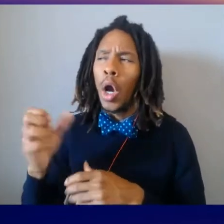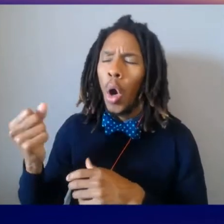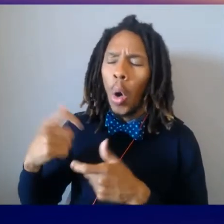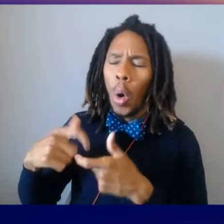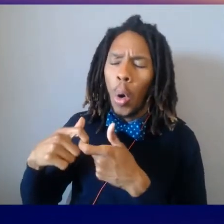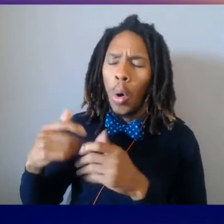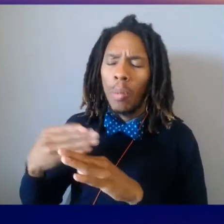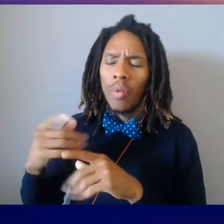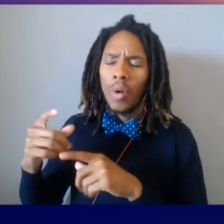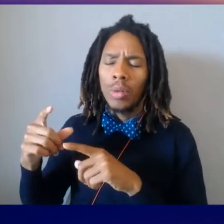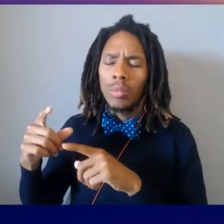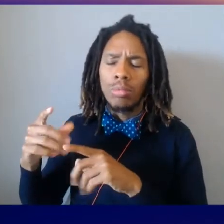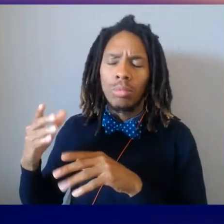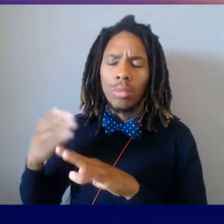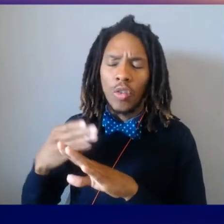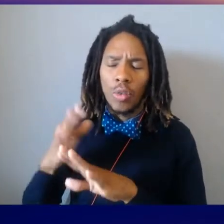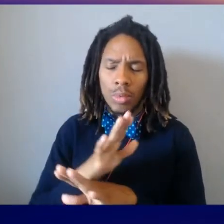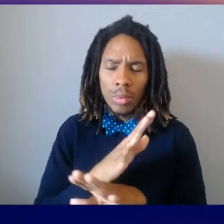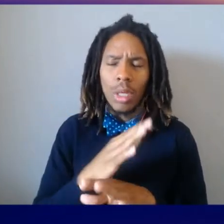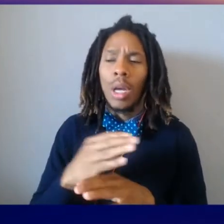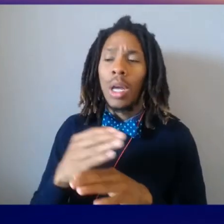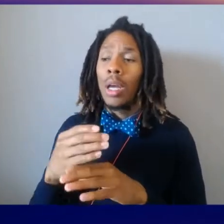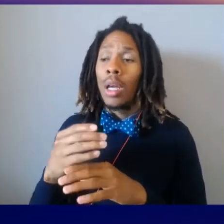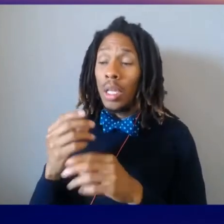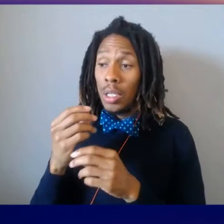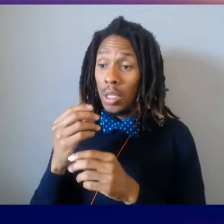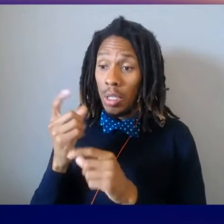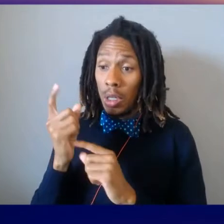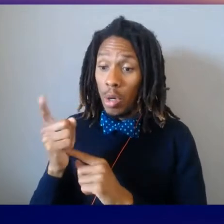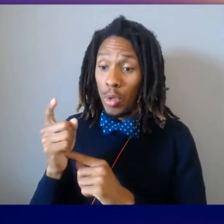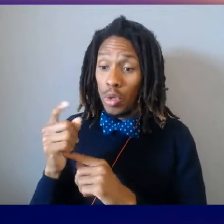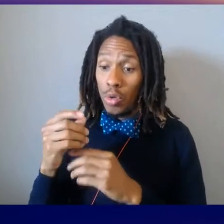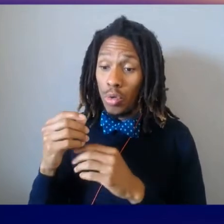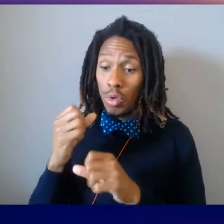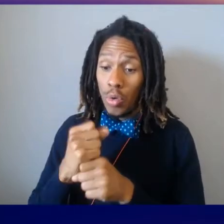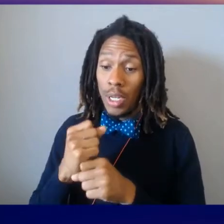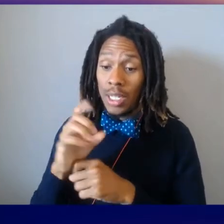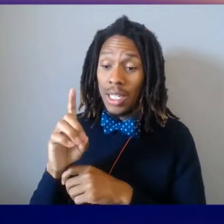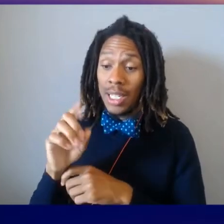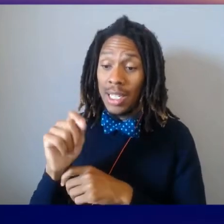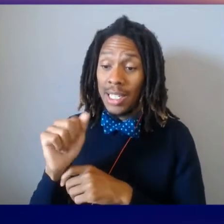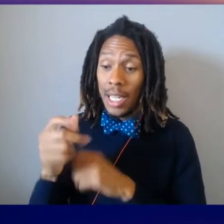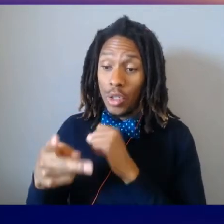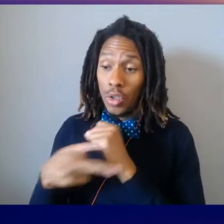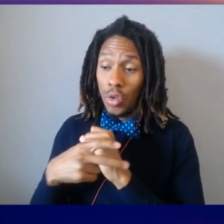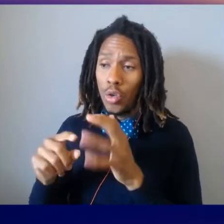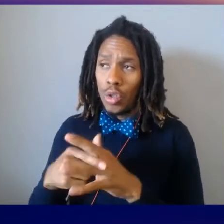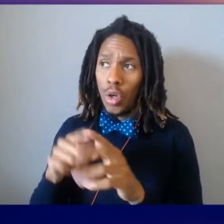So, as soon as you create that data store, you're ready to start querying. There's nothing else to turn on.